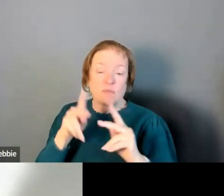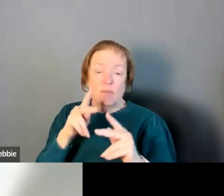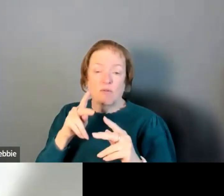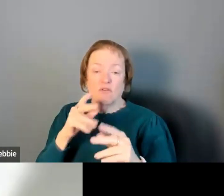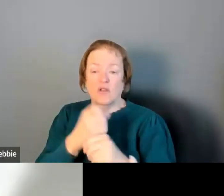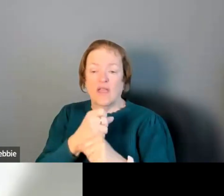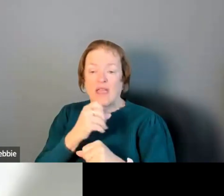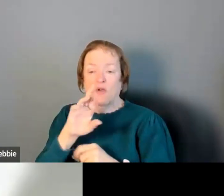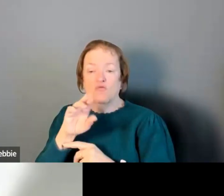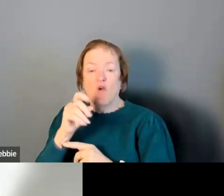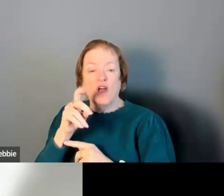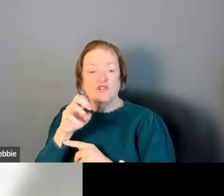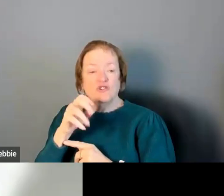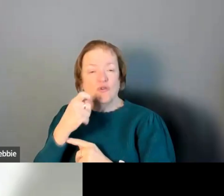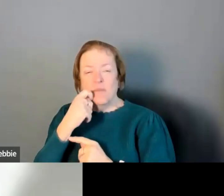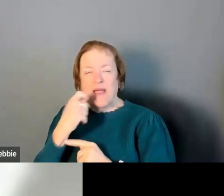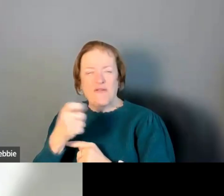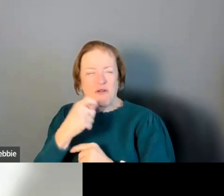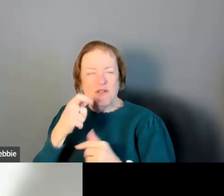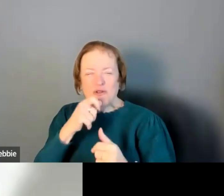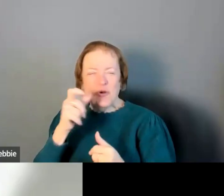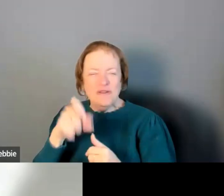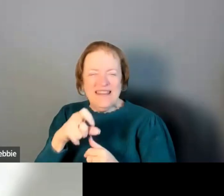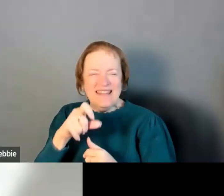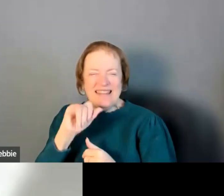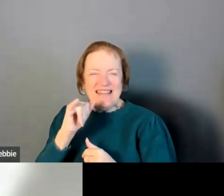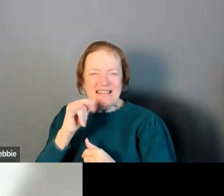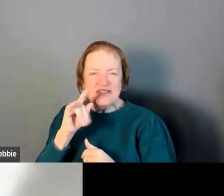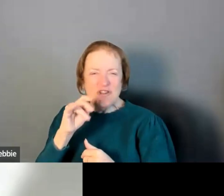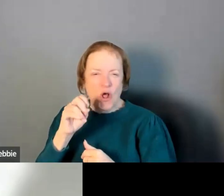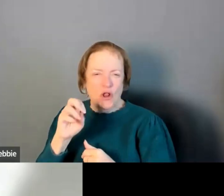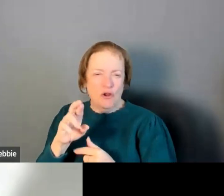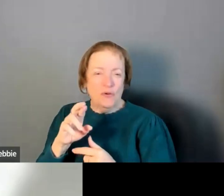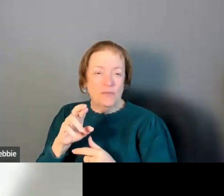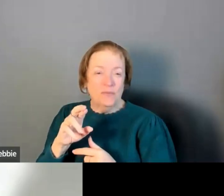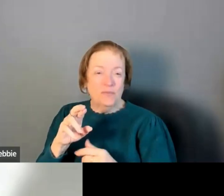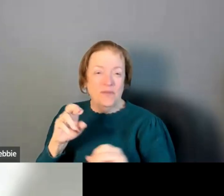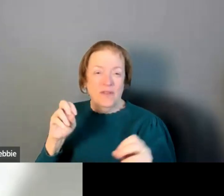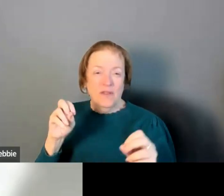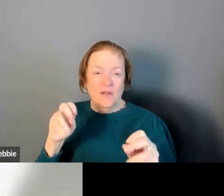Beautiful. All right, you all, we got it.